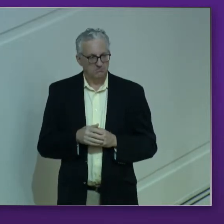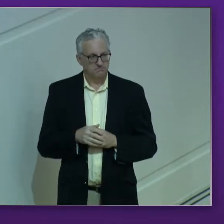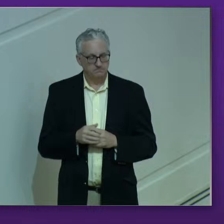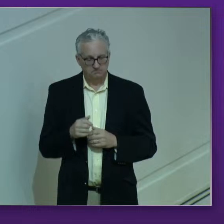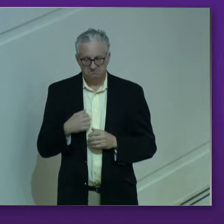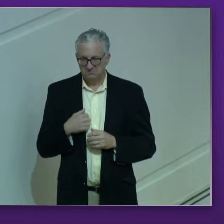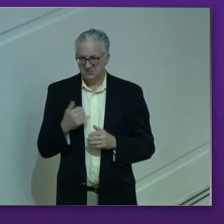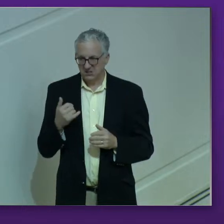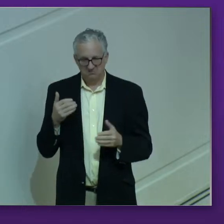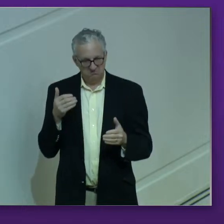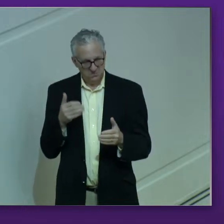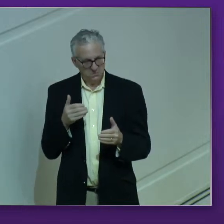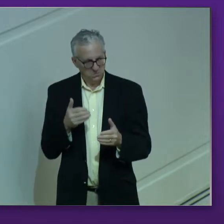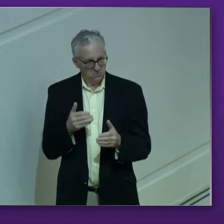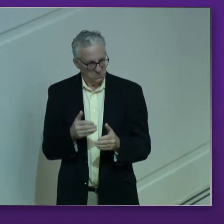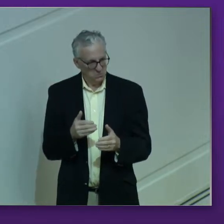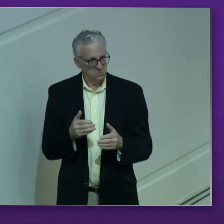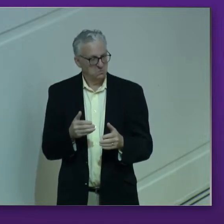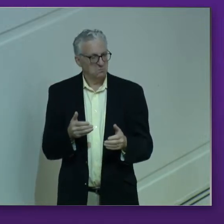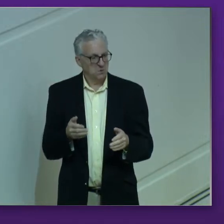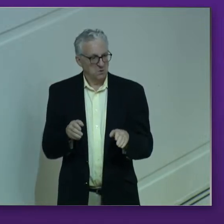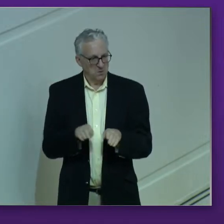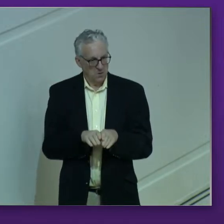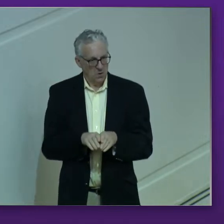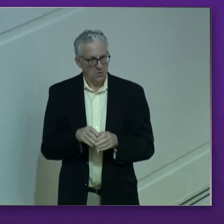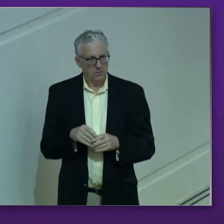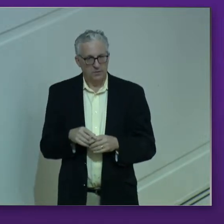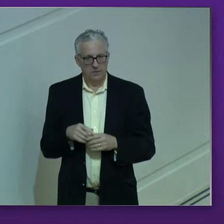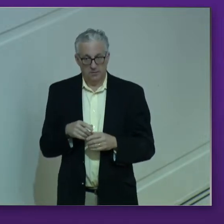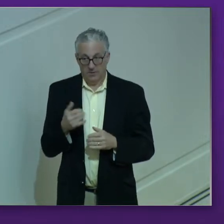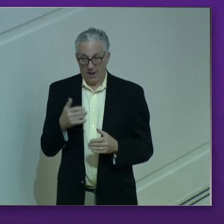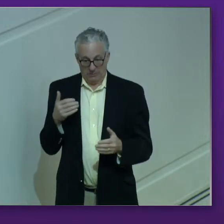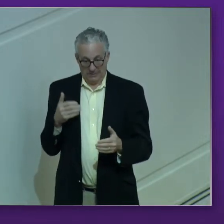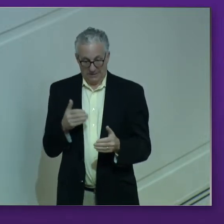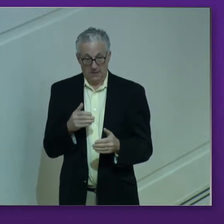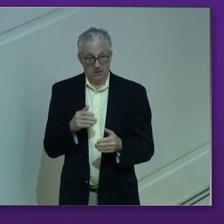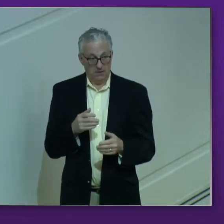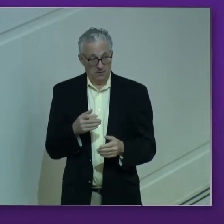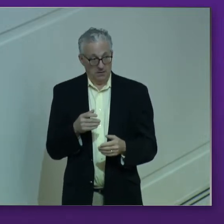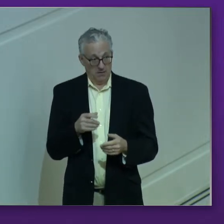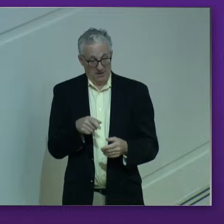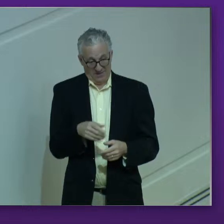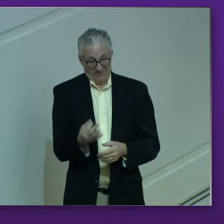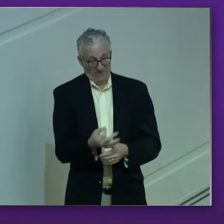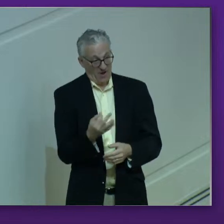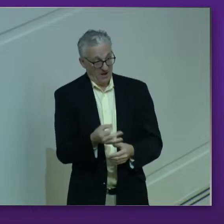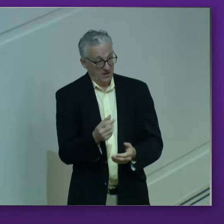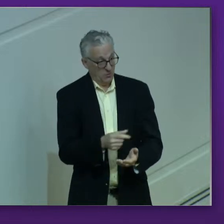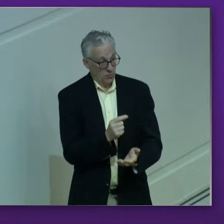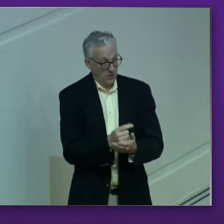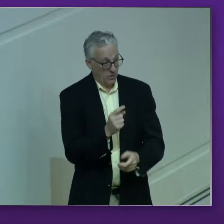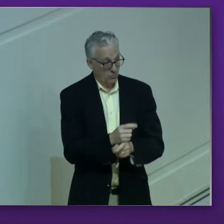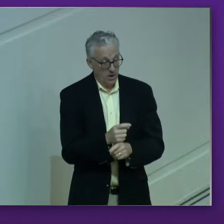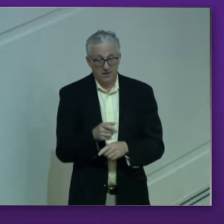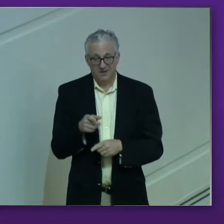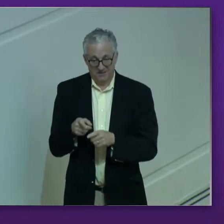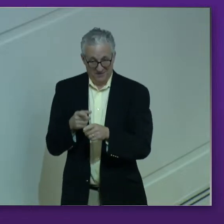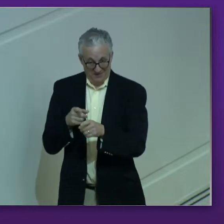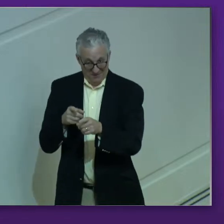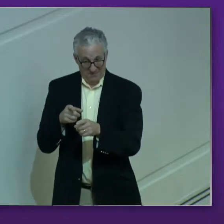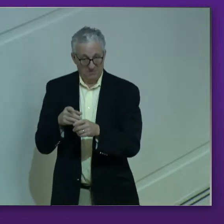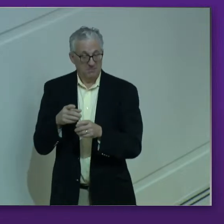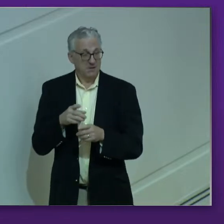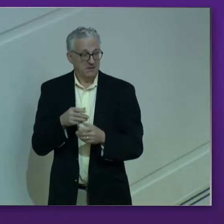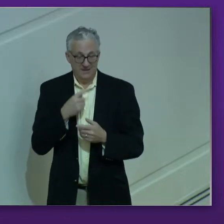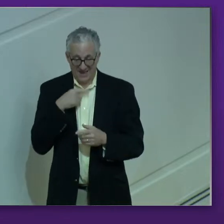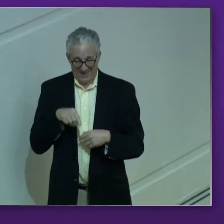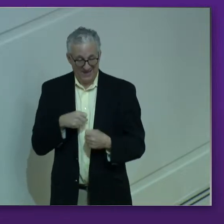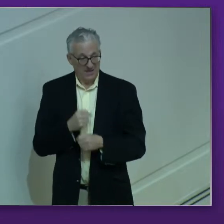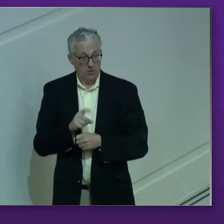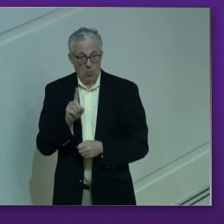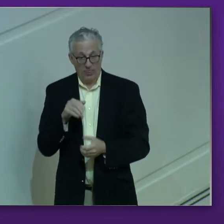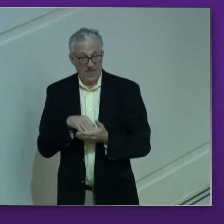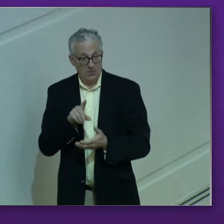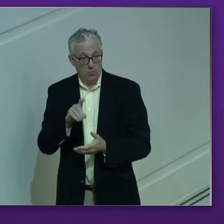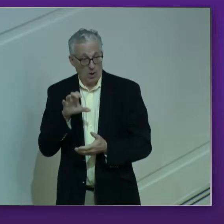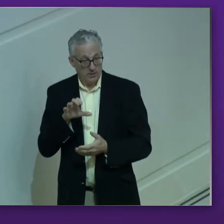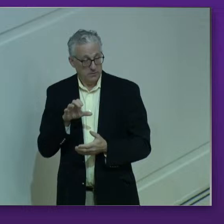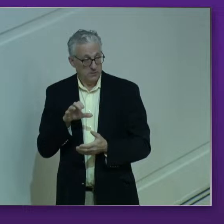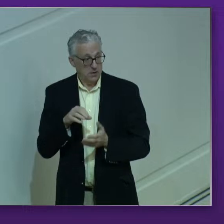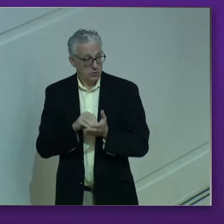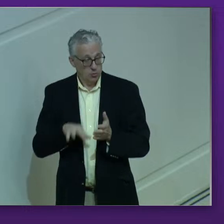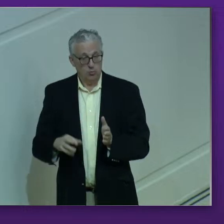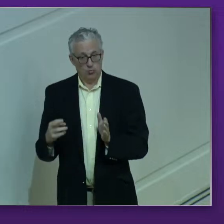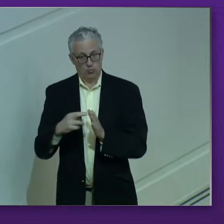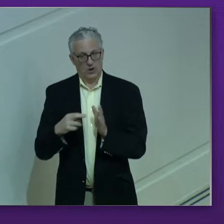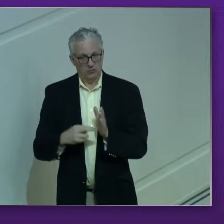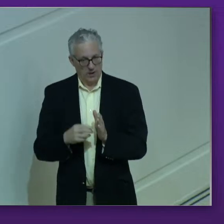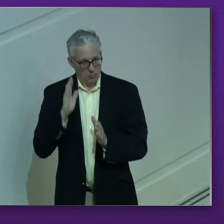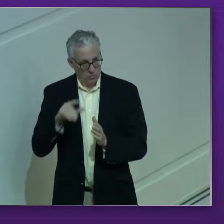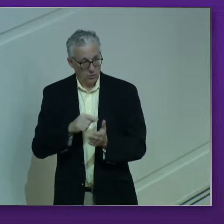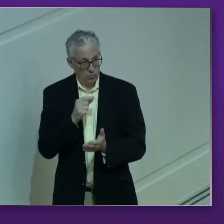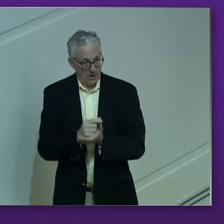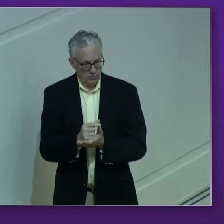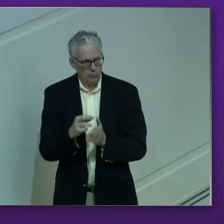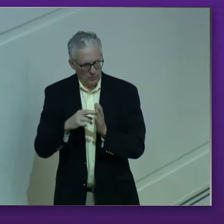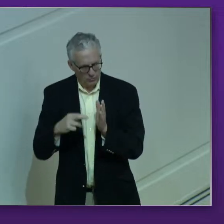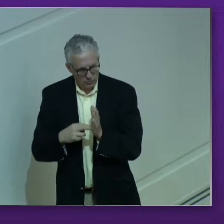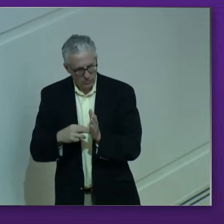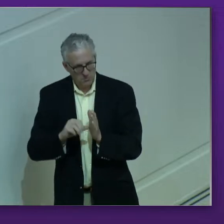AS I AM COMING TO A CLOSE I